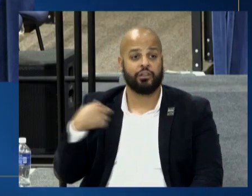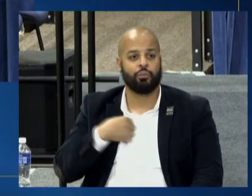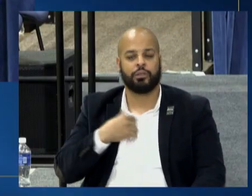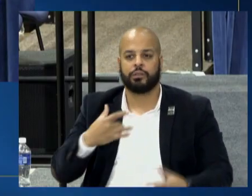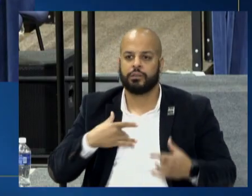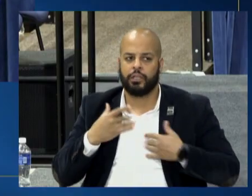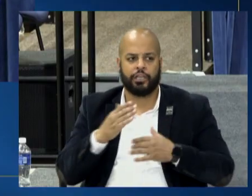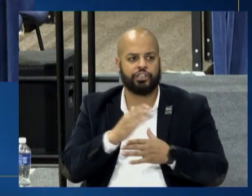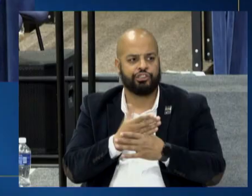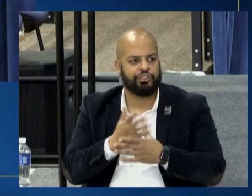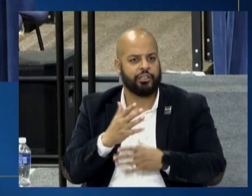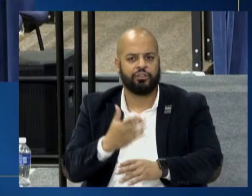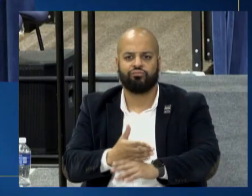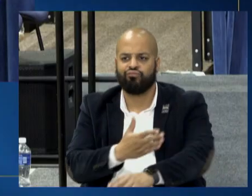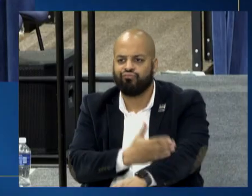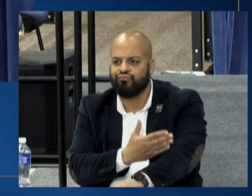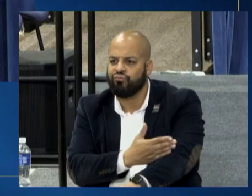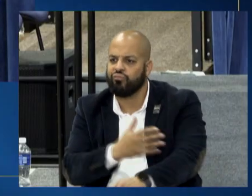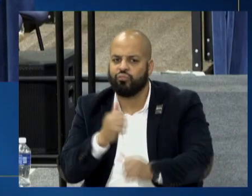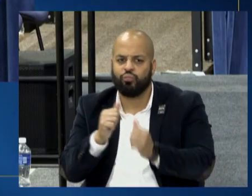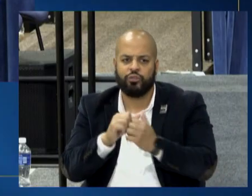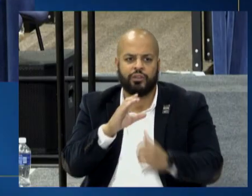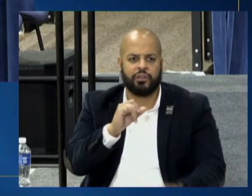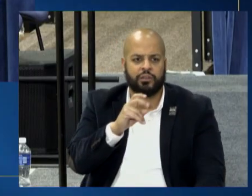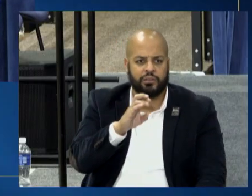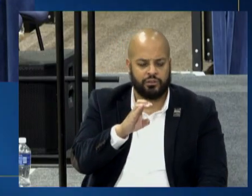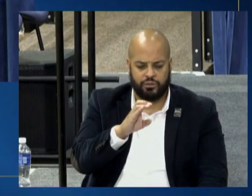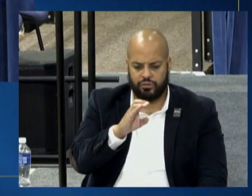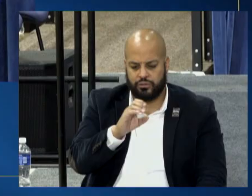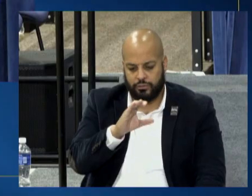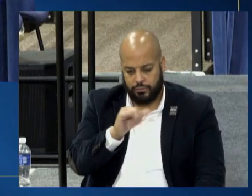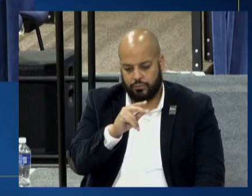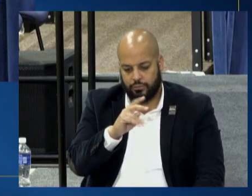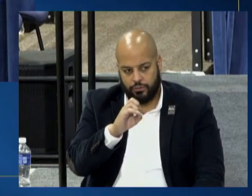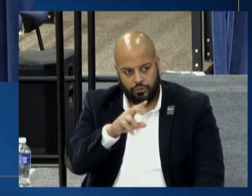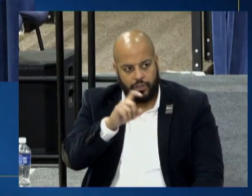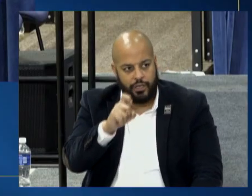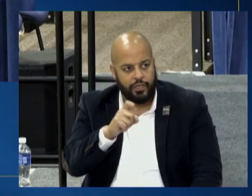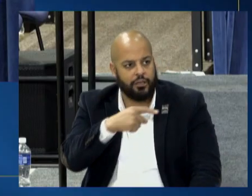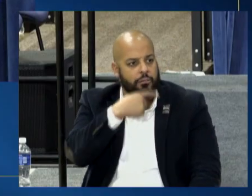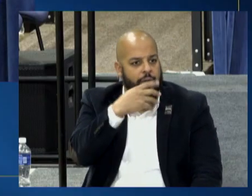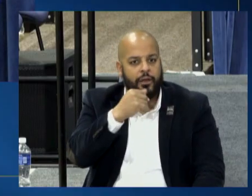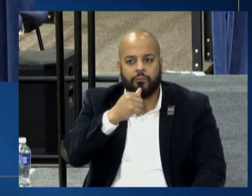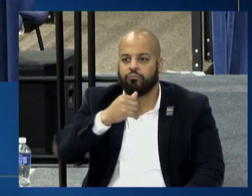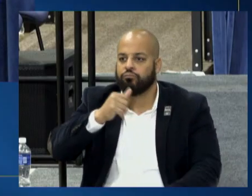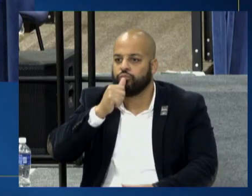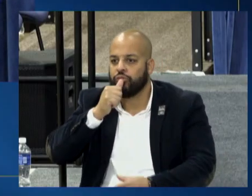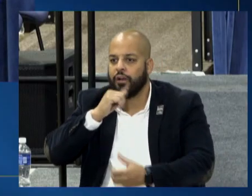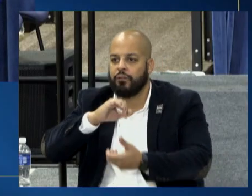the CancerX public-private partnership for the Reignited Cancer Moonshot.